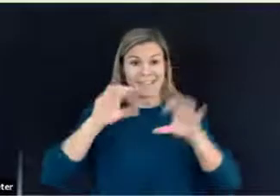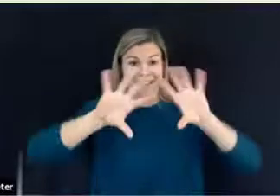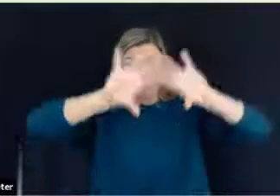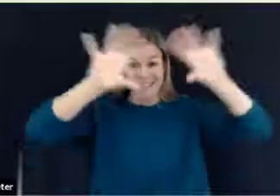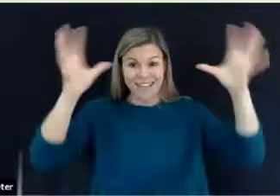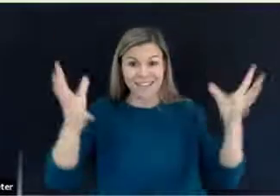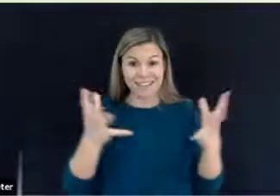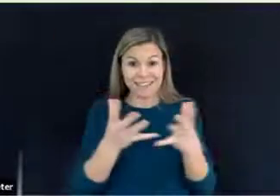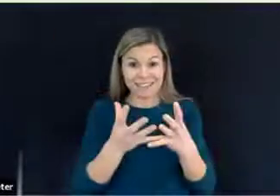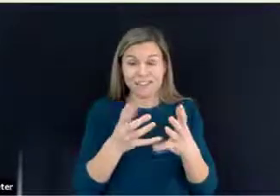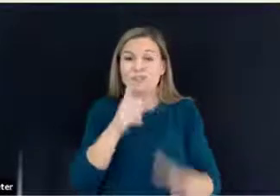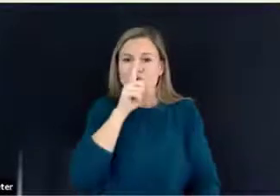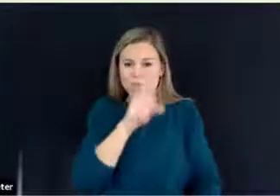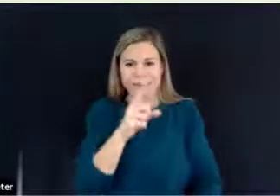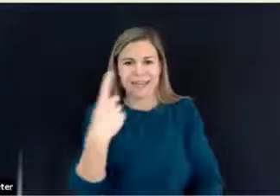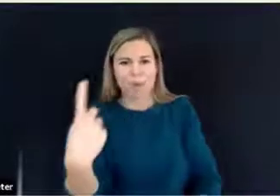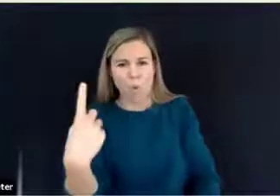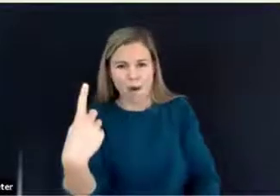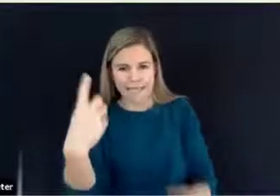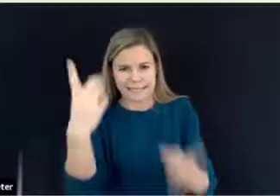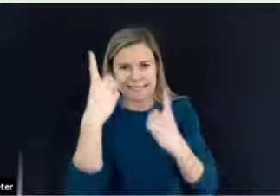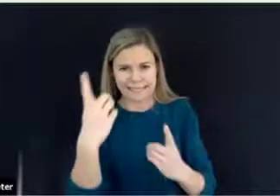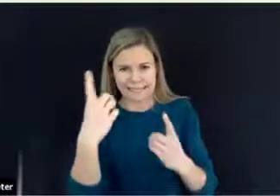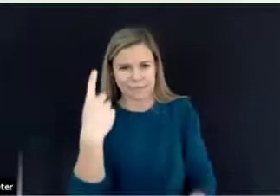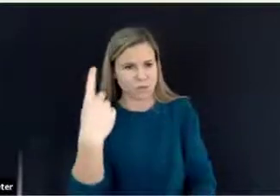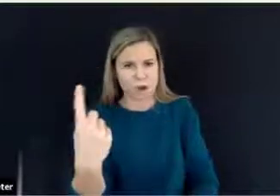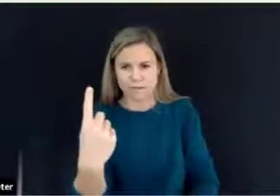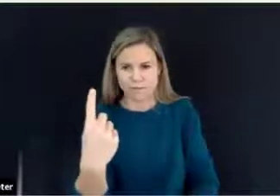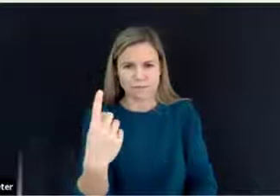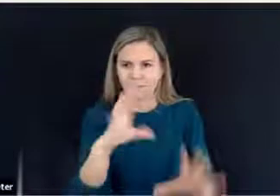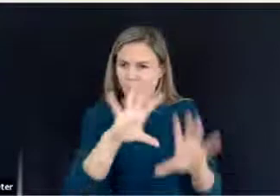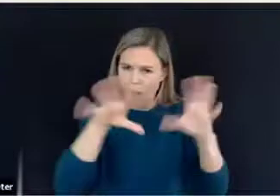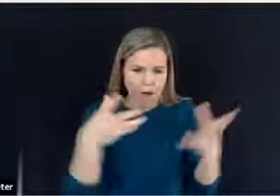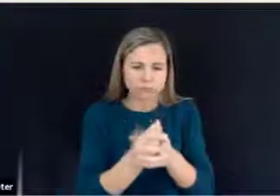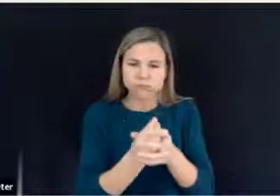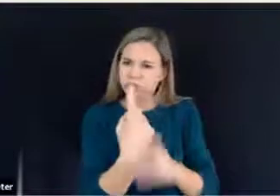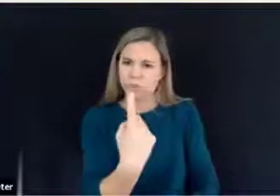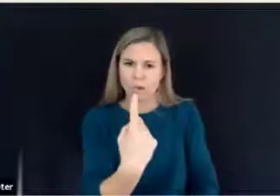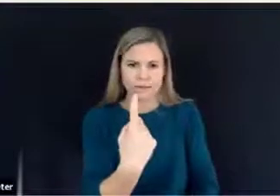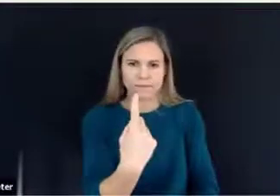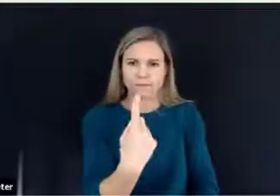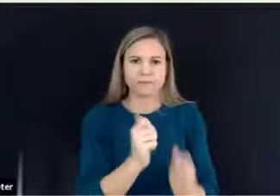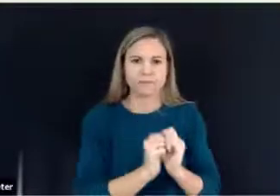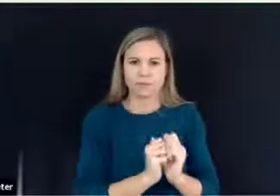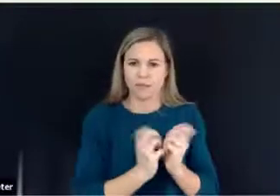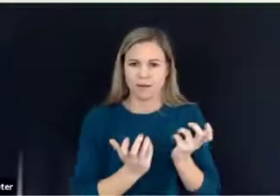So, Katie is gonna talk about severity here in a bit, but it's important to note